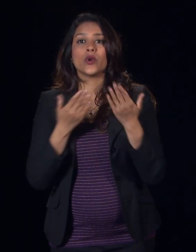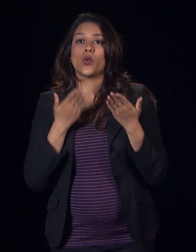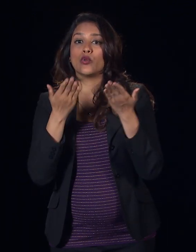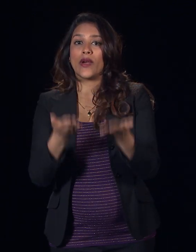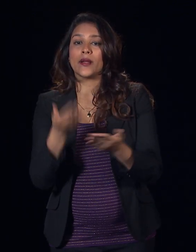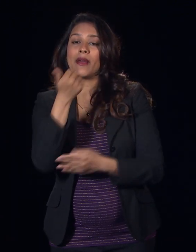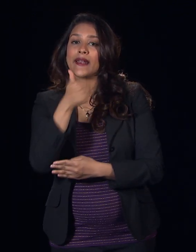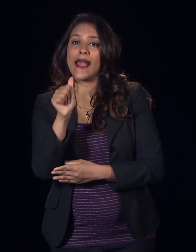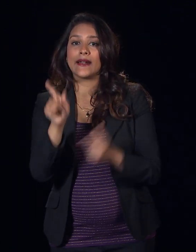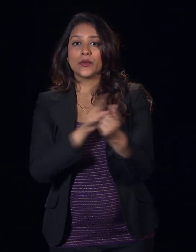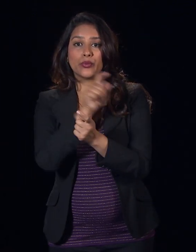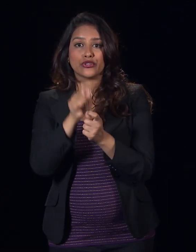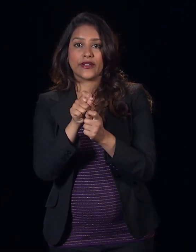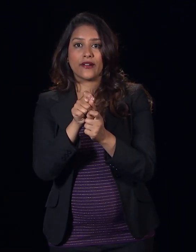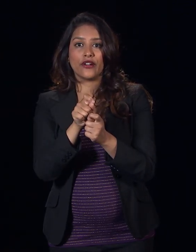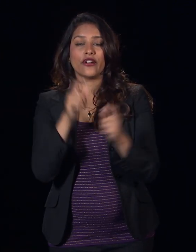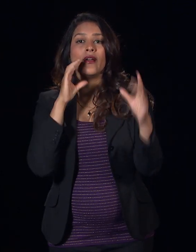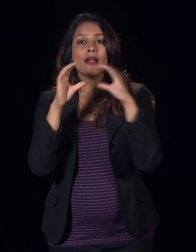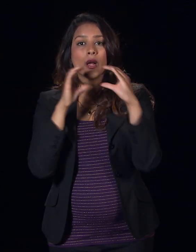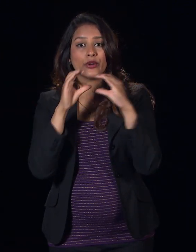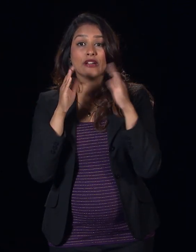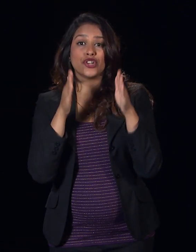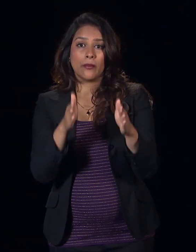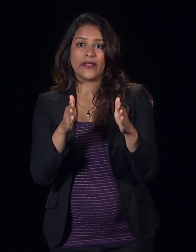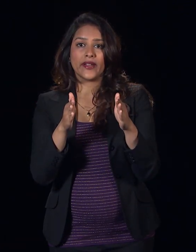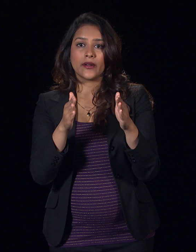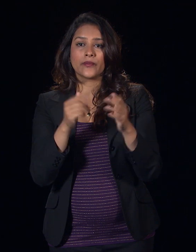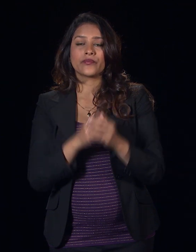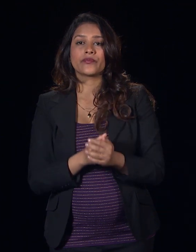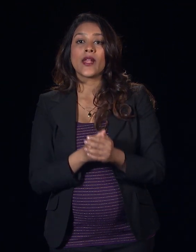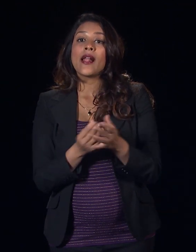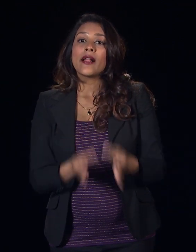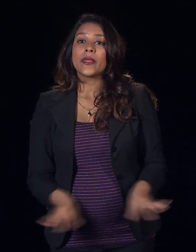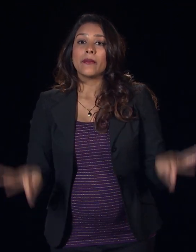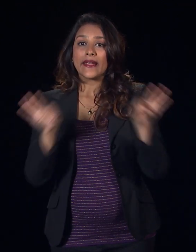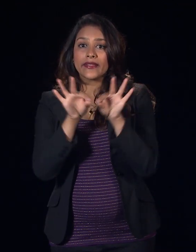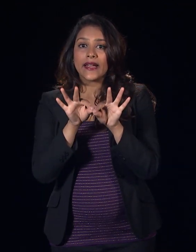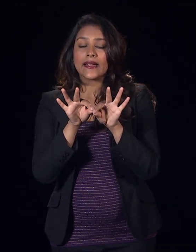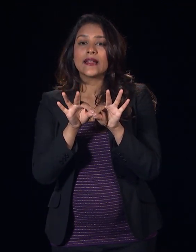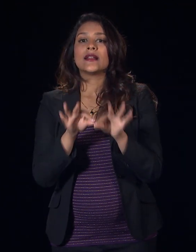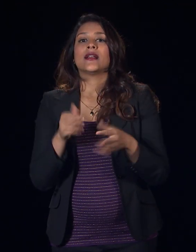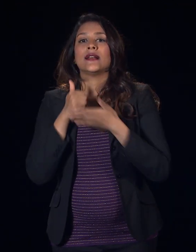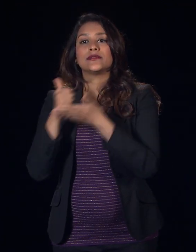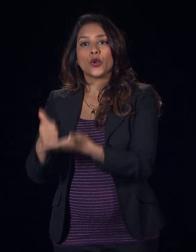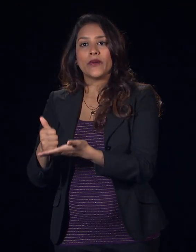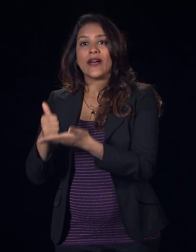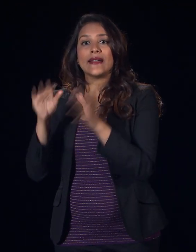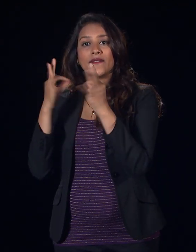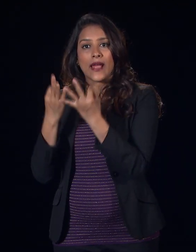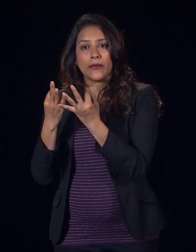or recommend any particular communication method. The main thing is to provide families